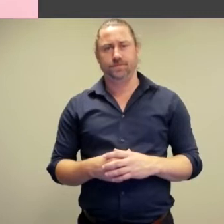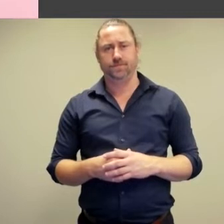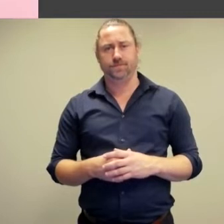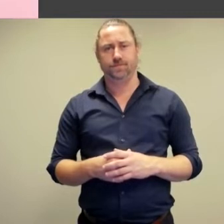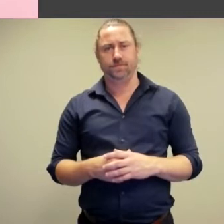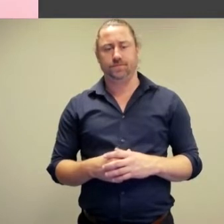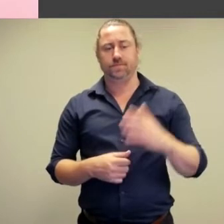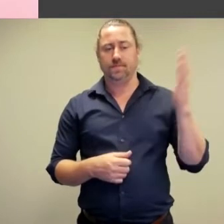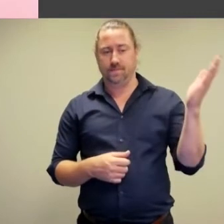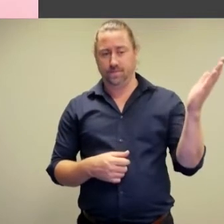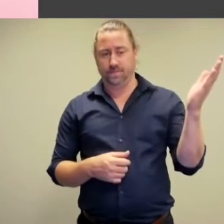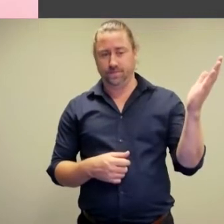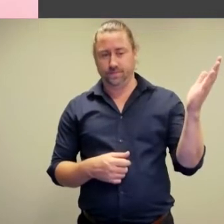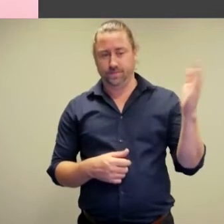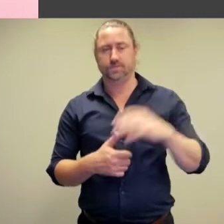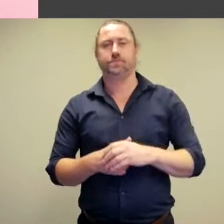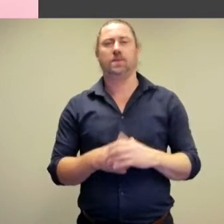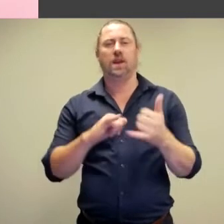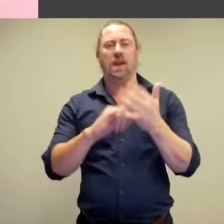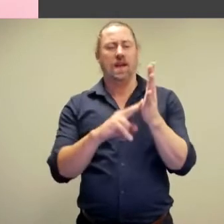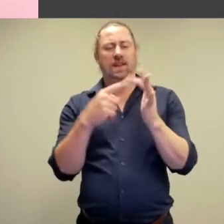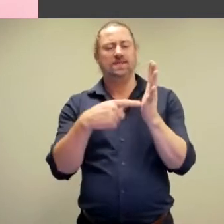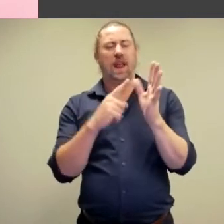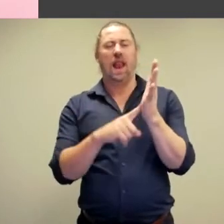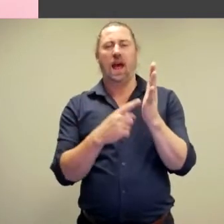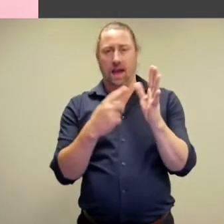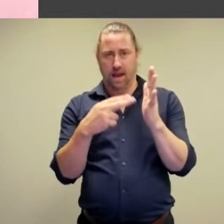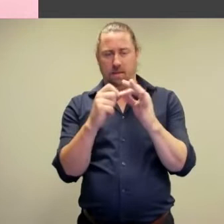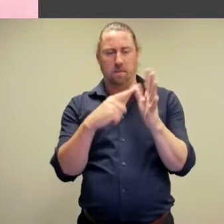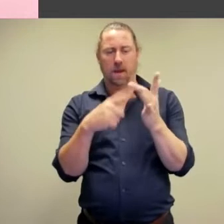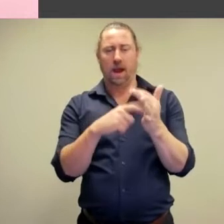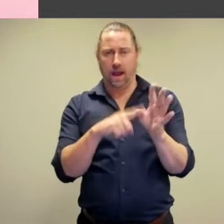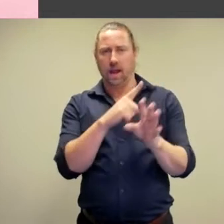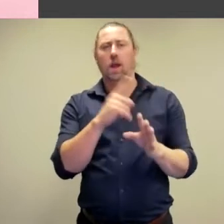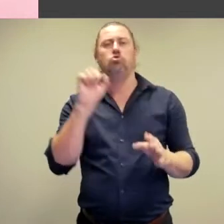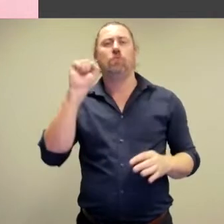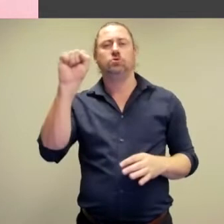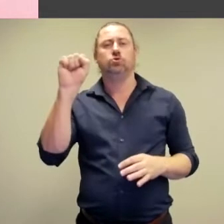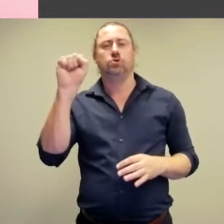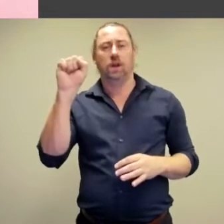Alright, Svetlana Bailey is a